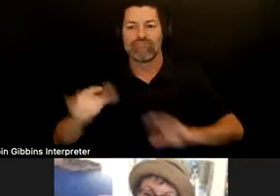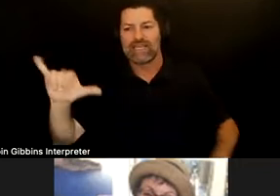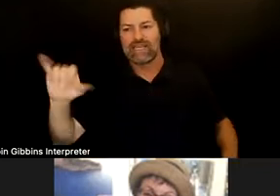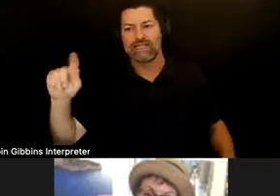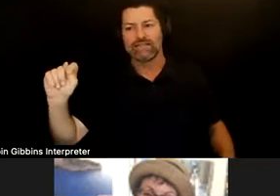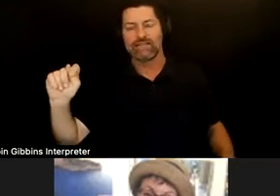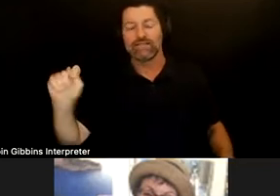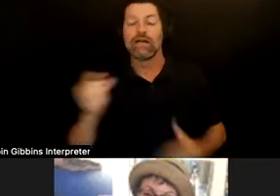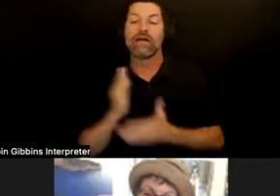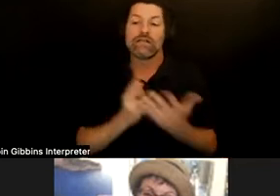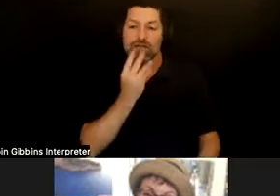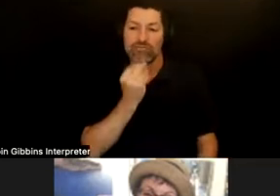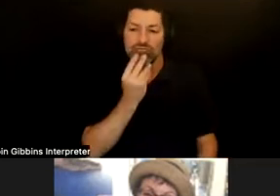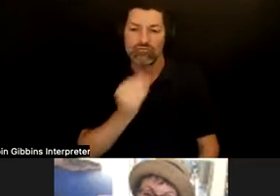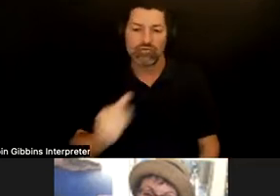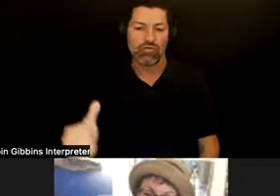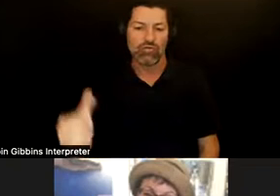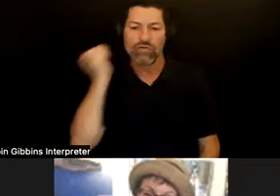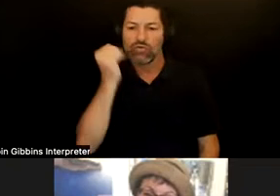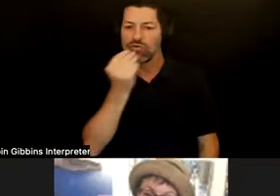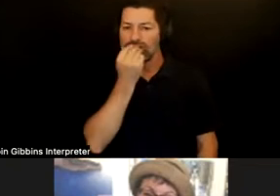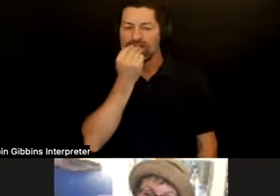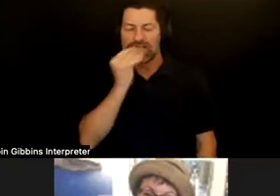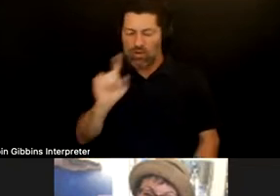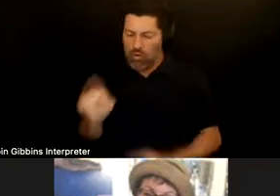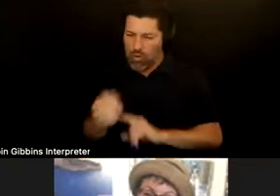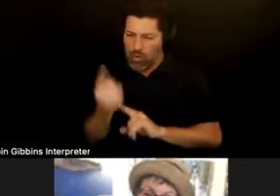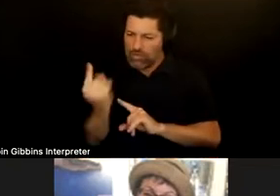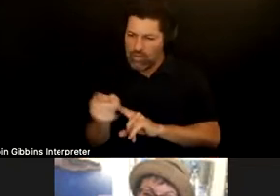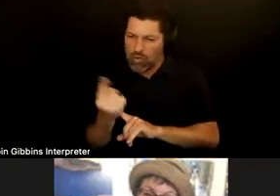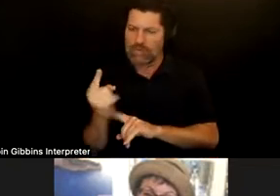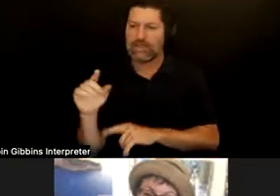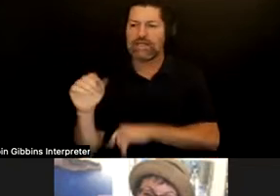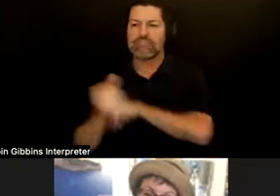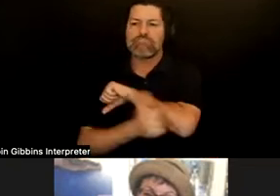will not eat anything. 19:23:27 But, Matthew, other Jews will eat